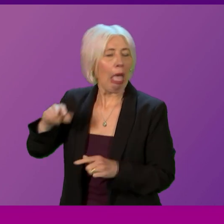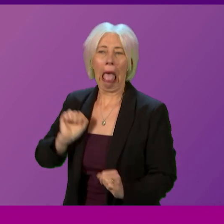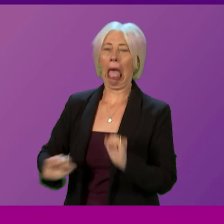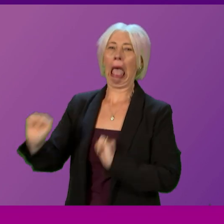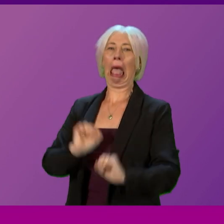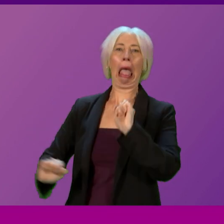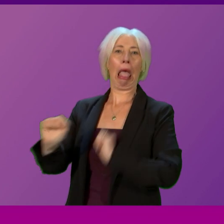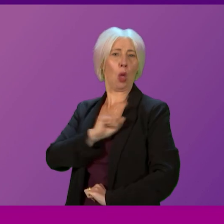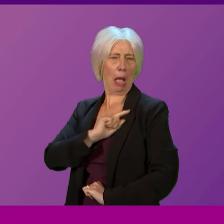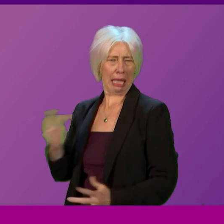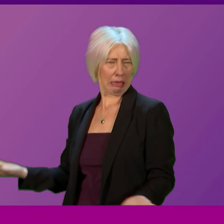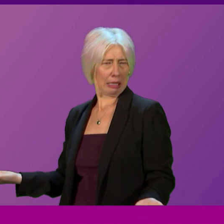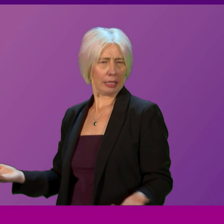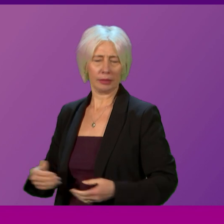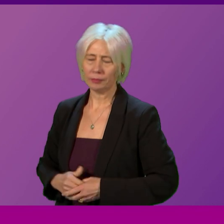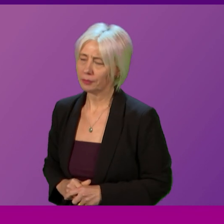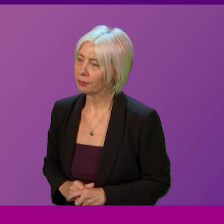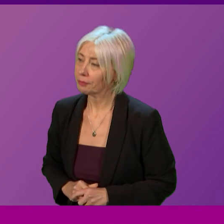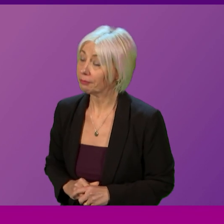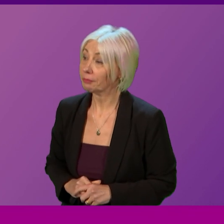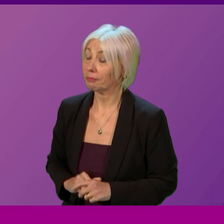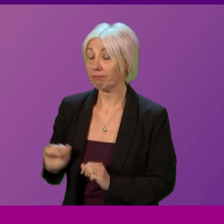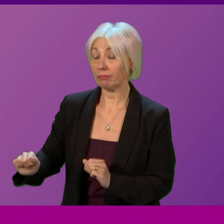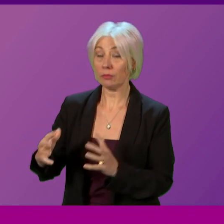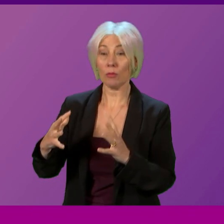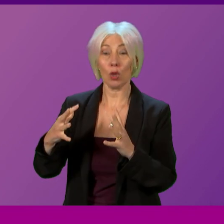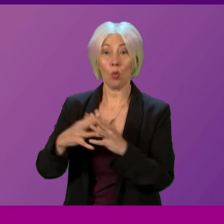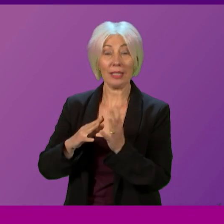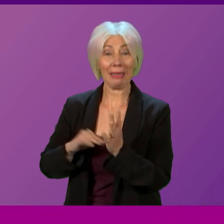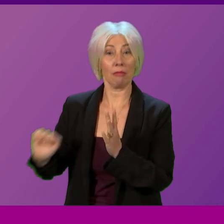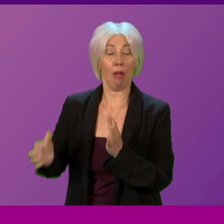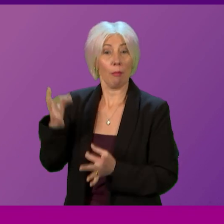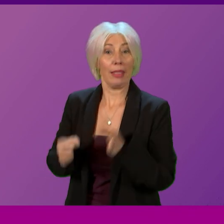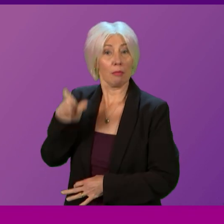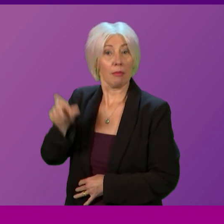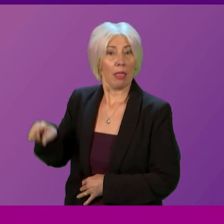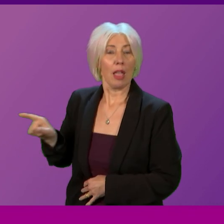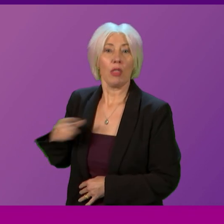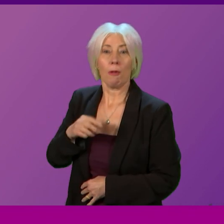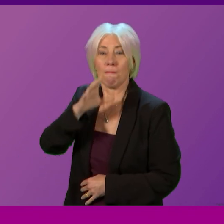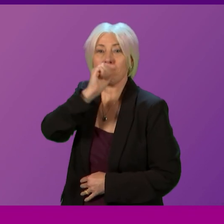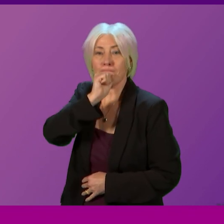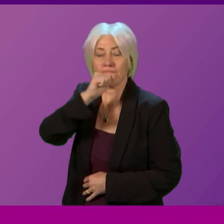It is quite simple: unionist Westminster politicians want to silence Scotland’s voice, because